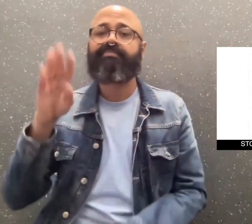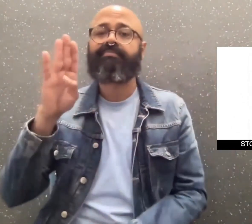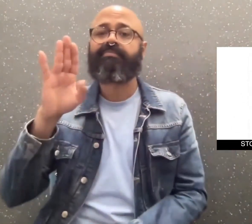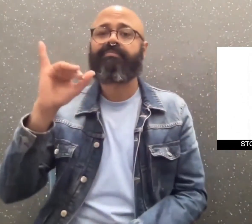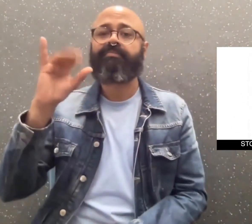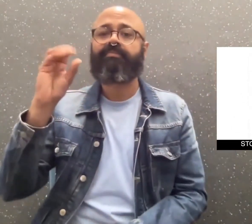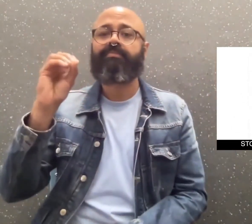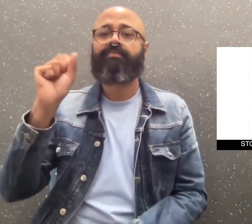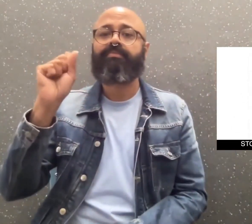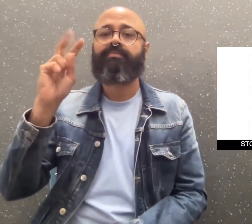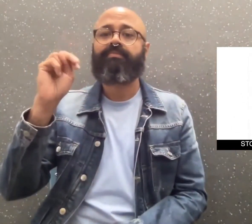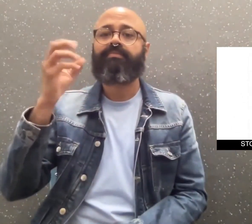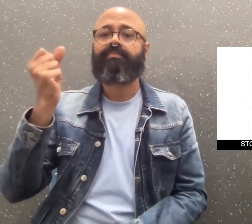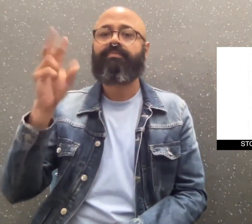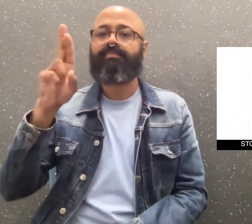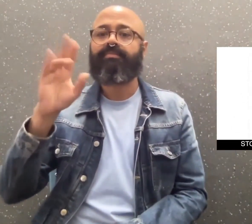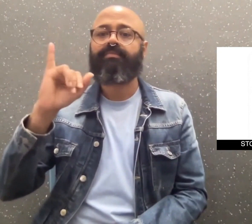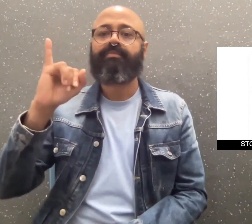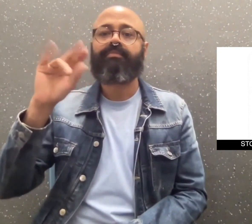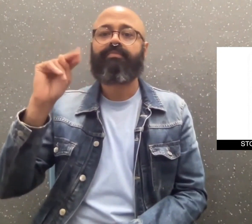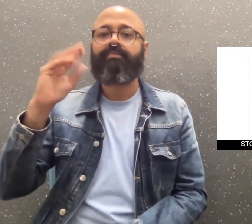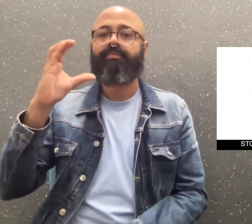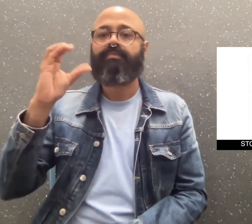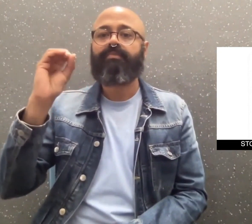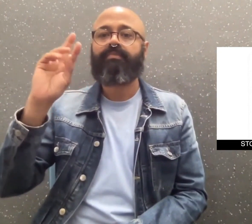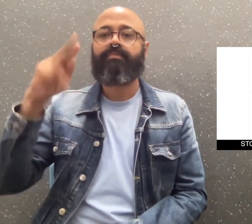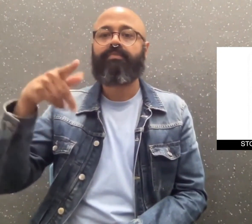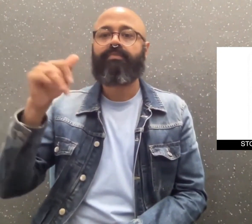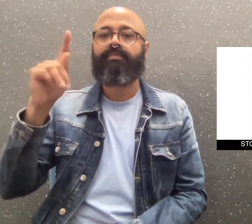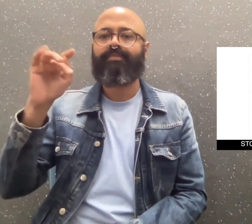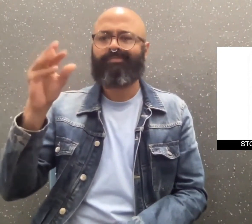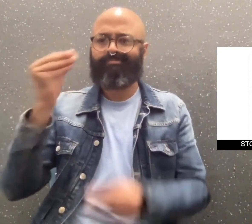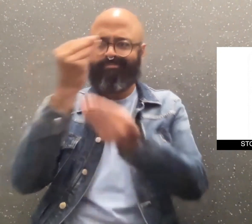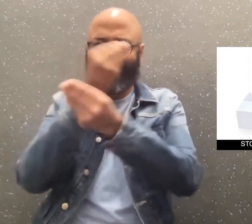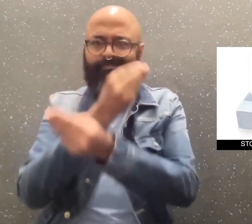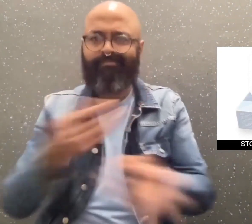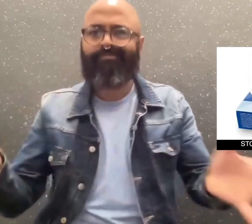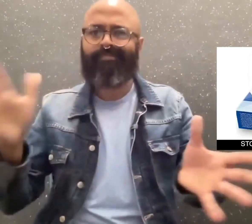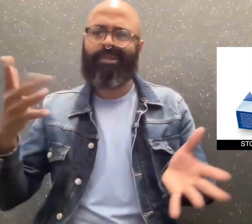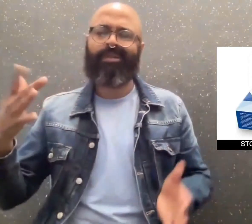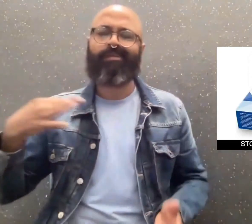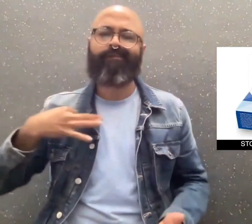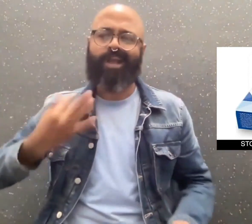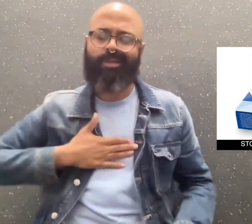The manufacturer Biosensor Incorporated issued the voluntary recall.